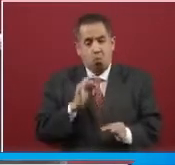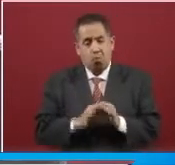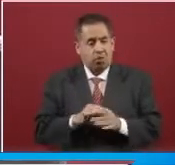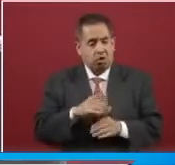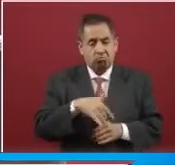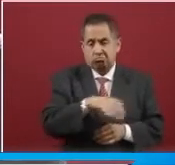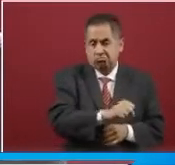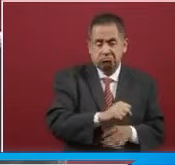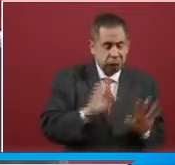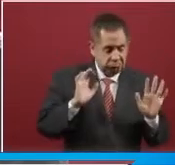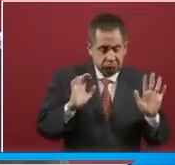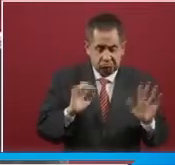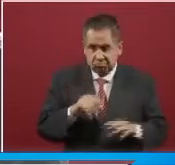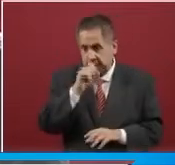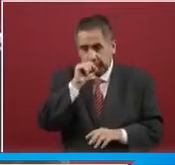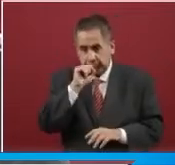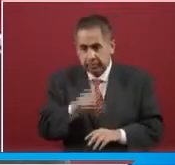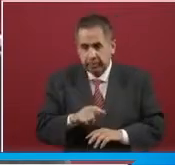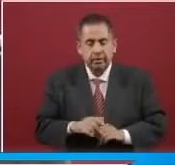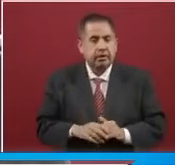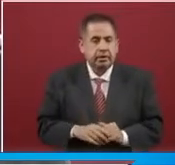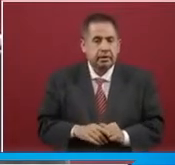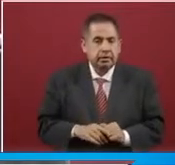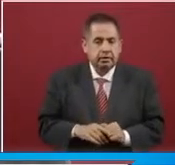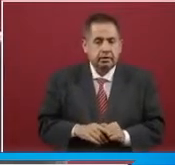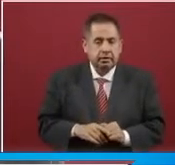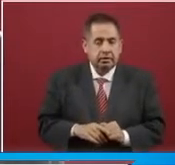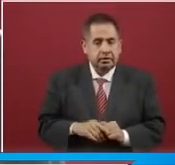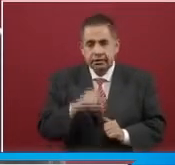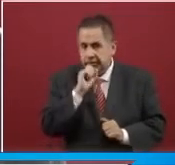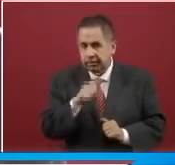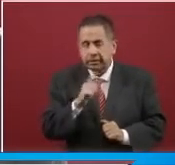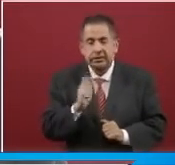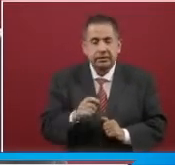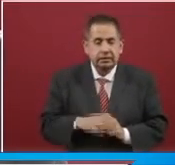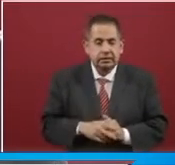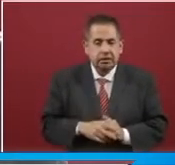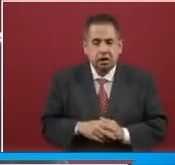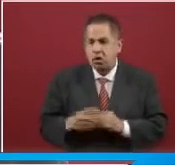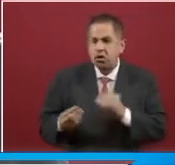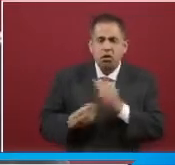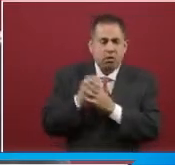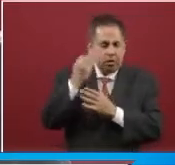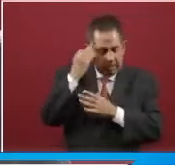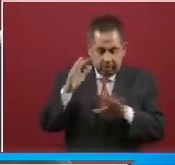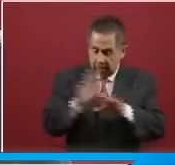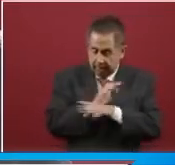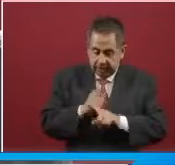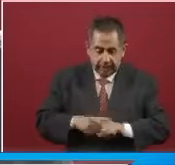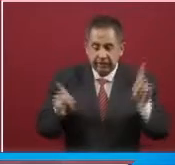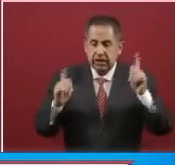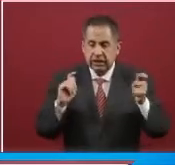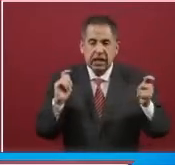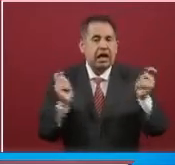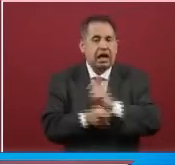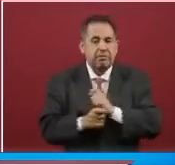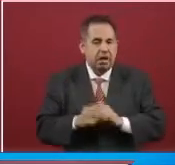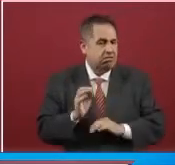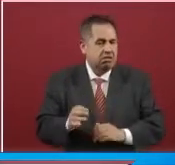The custom of having the approval of the executive existed and this does not happen anymore it is an independent and autonomous decision of the judicial power